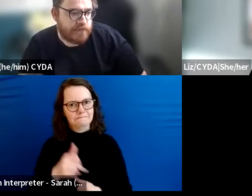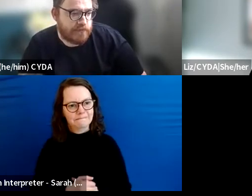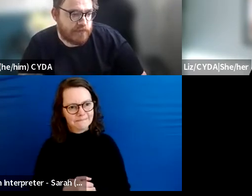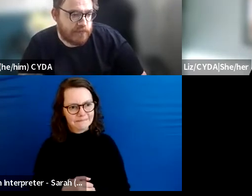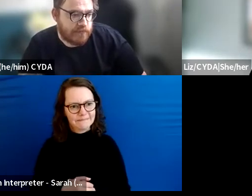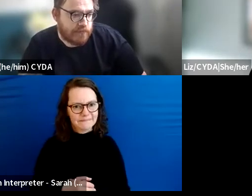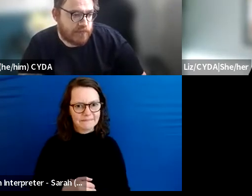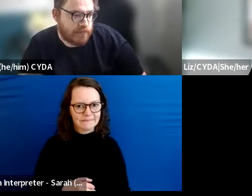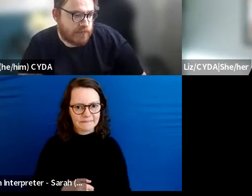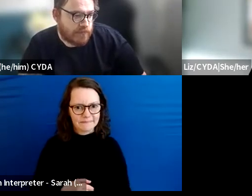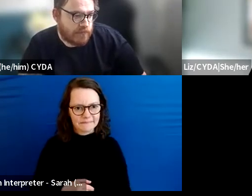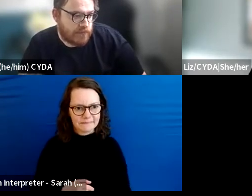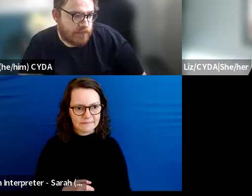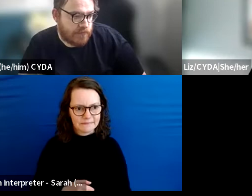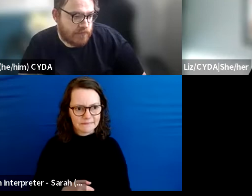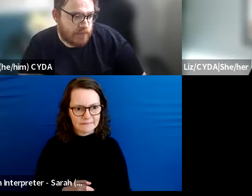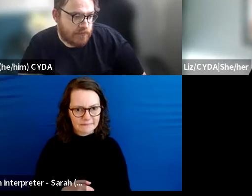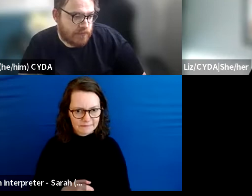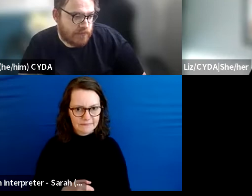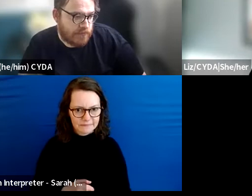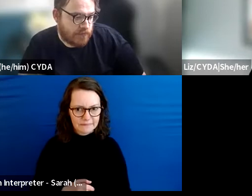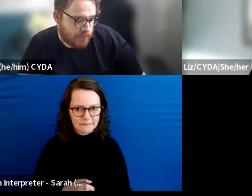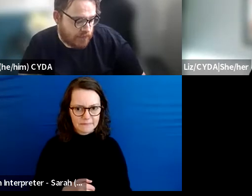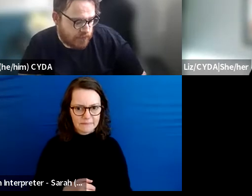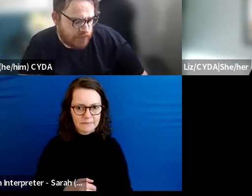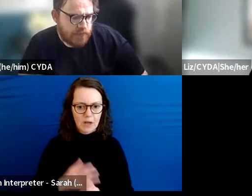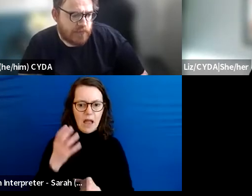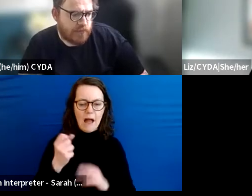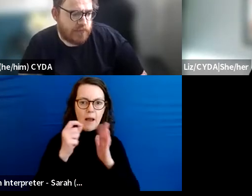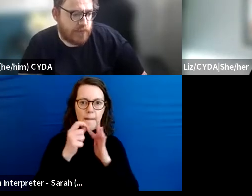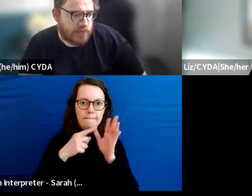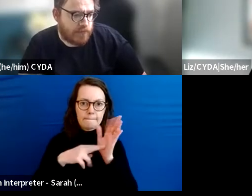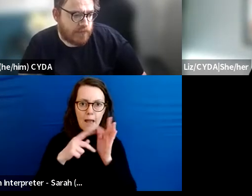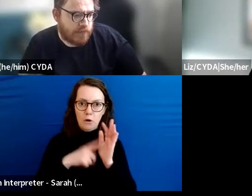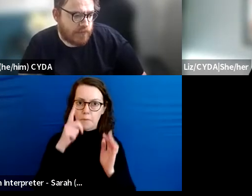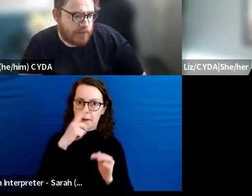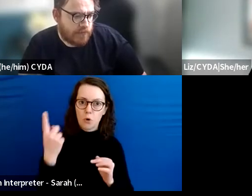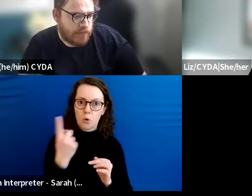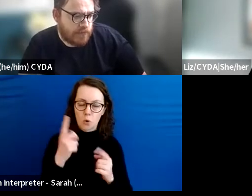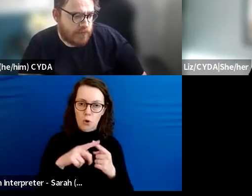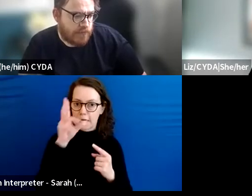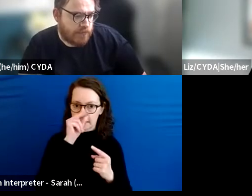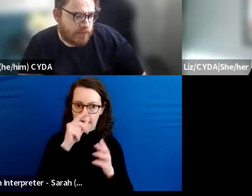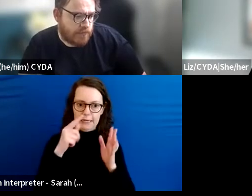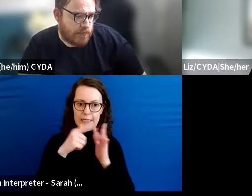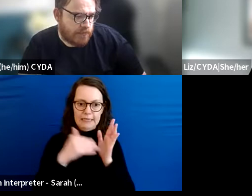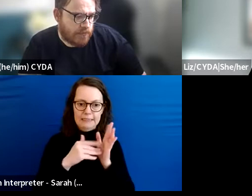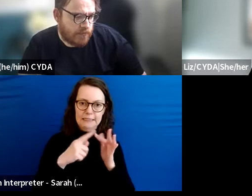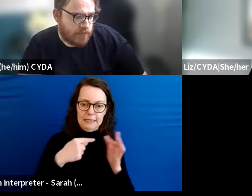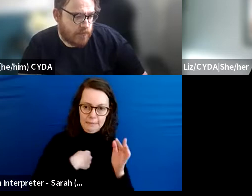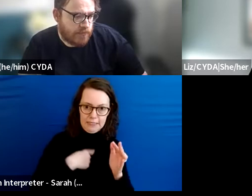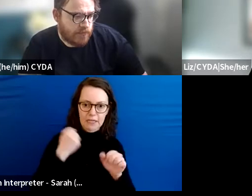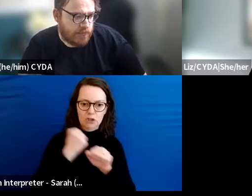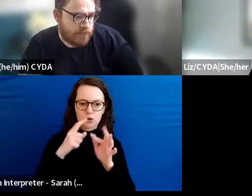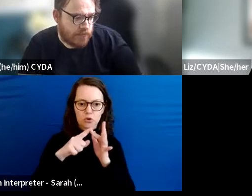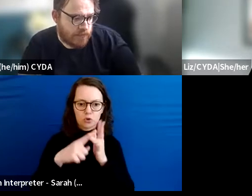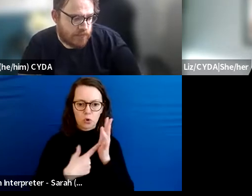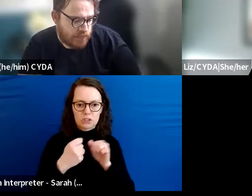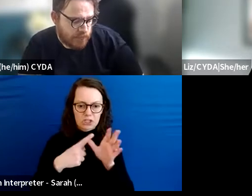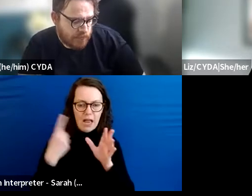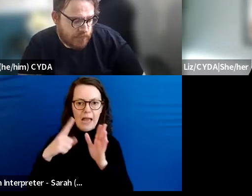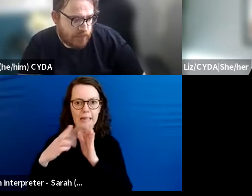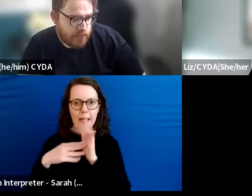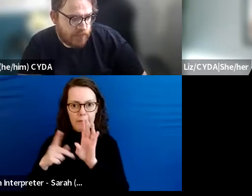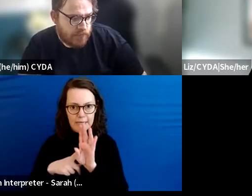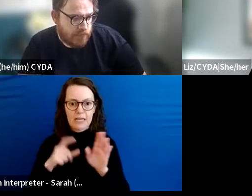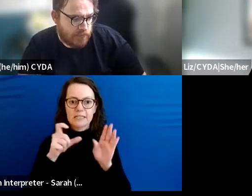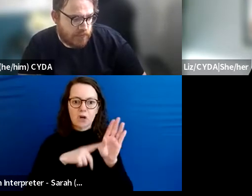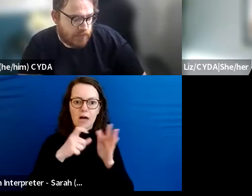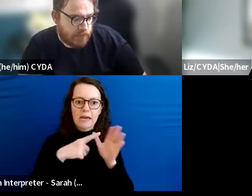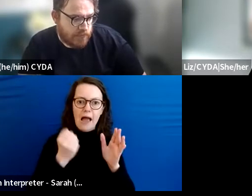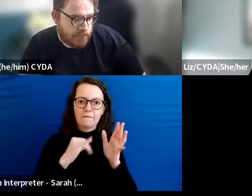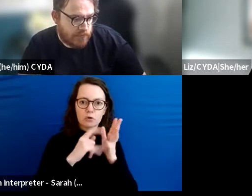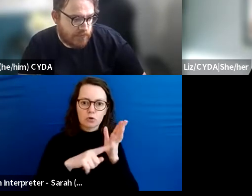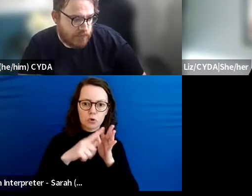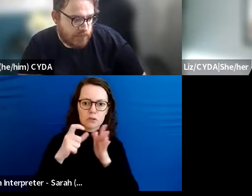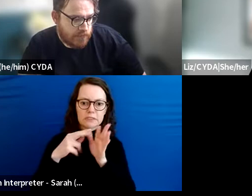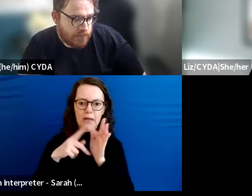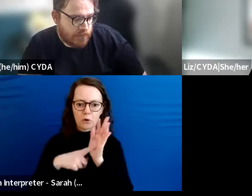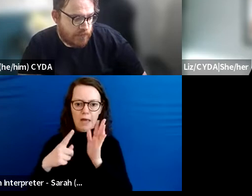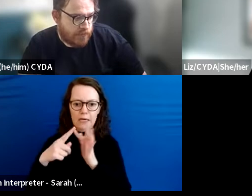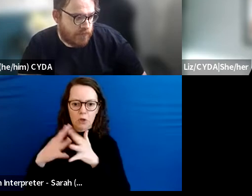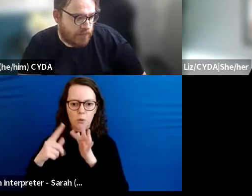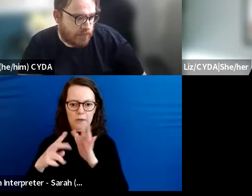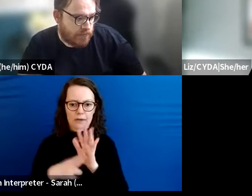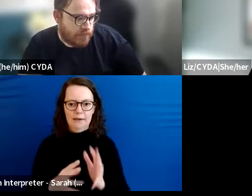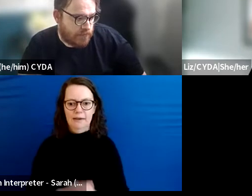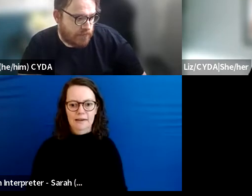Alright, so each panelist will introduce themselves. But today, we have with us the young people is a myself we have Georgia and Emily. And then from the side of team we have Soo, Daniel and Yun.